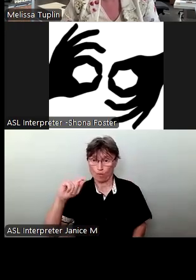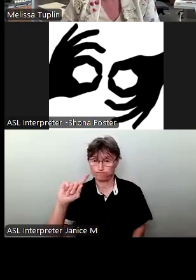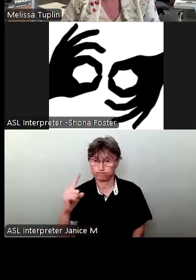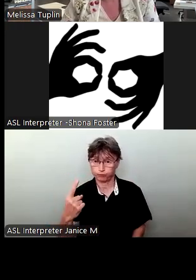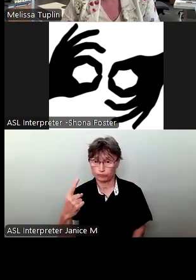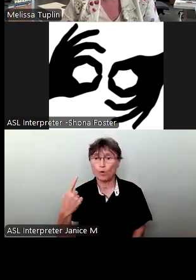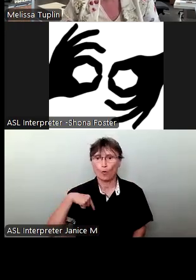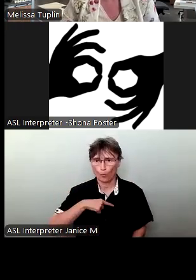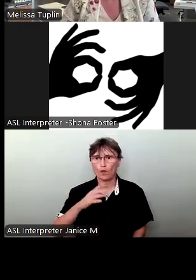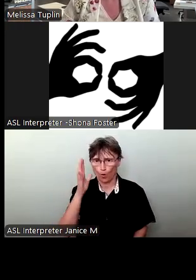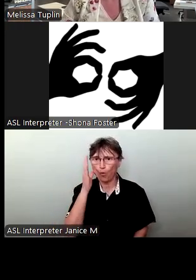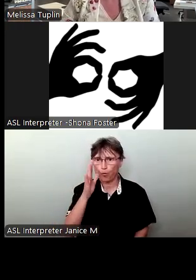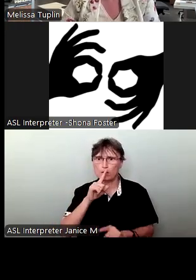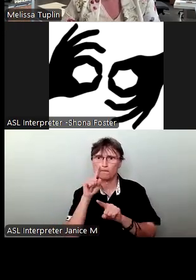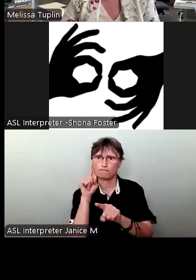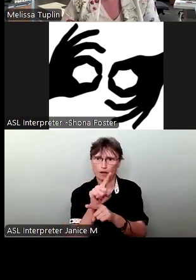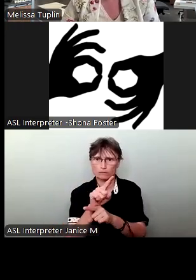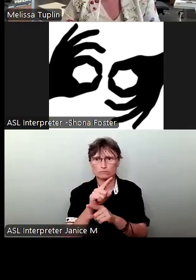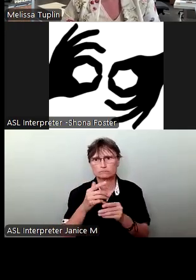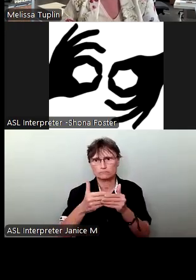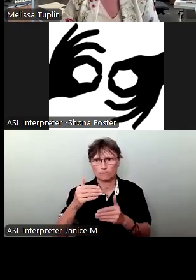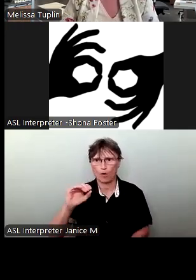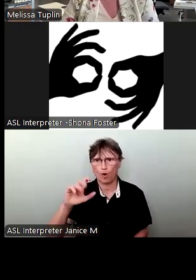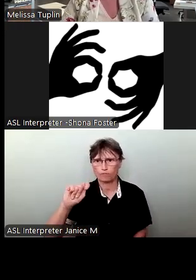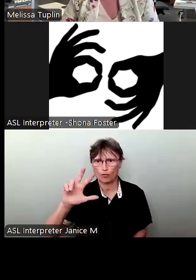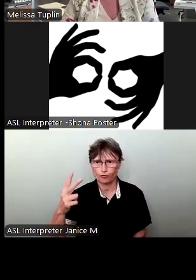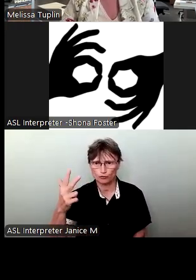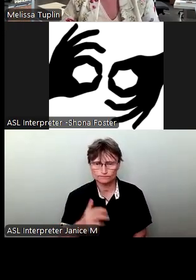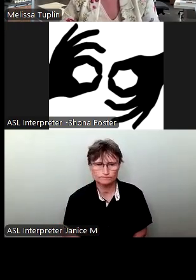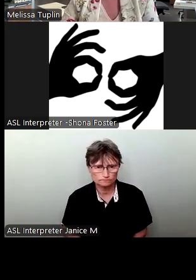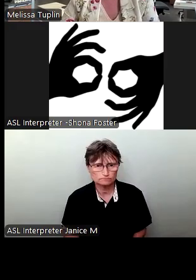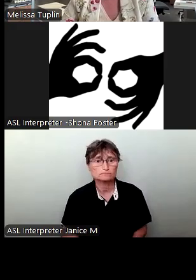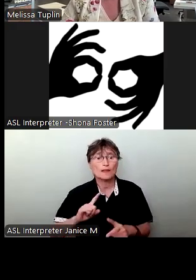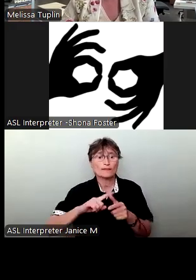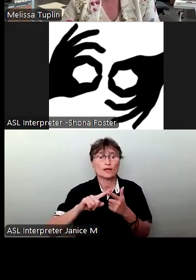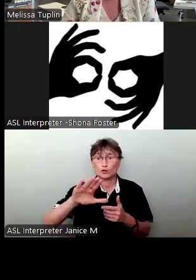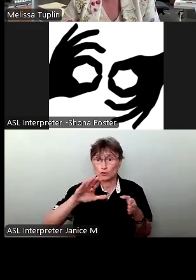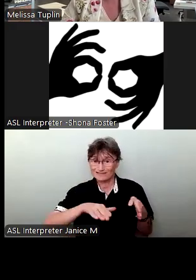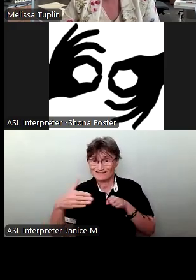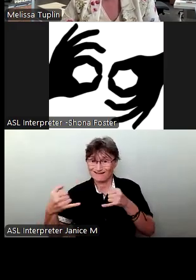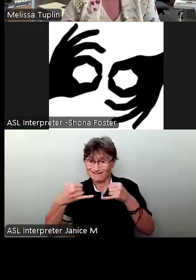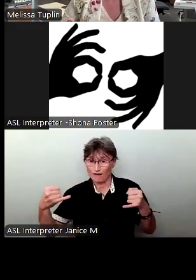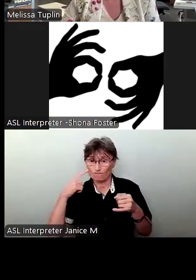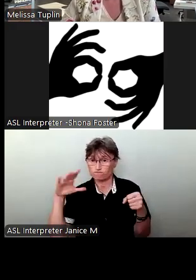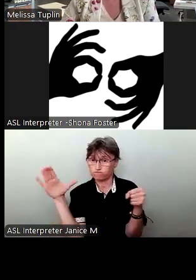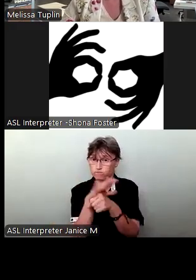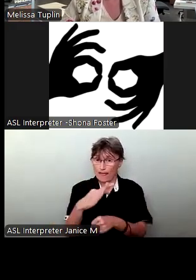October 3rd, and so as the deadline for the full application is October 22nd, the earlier